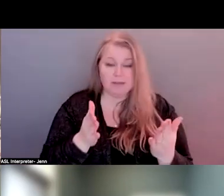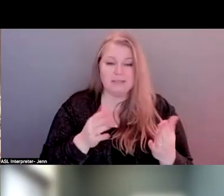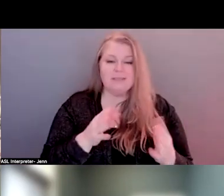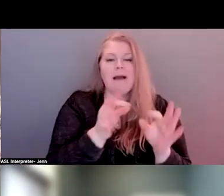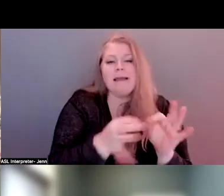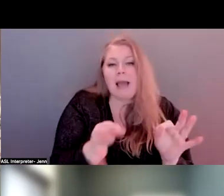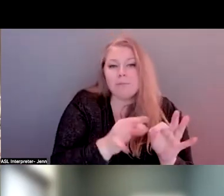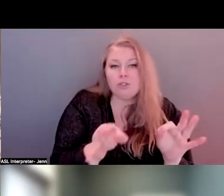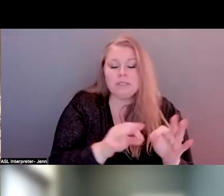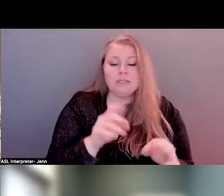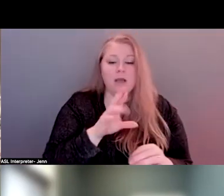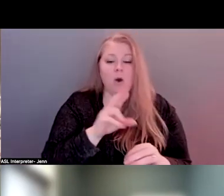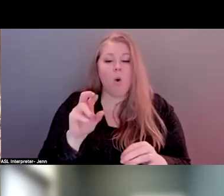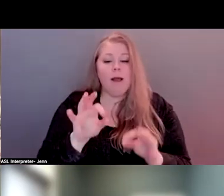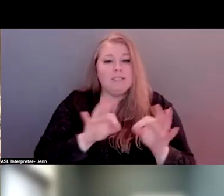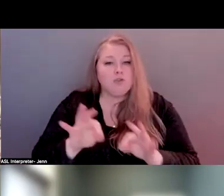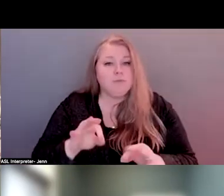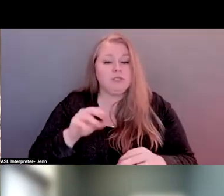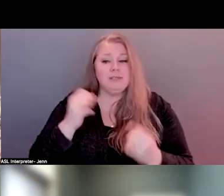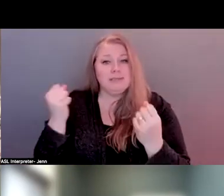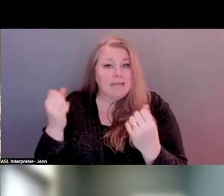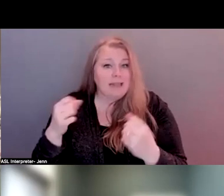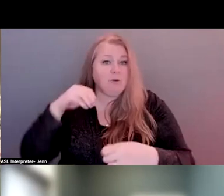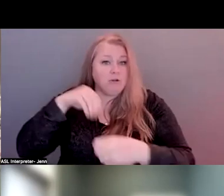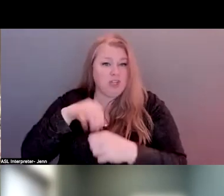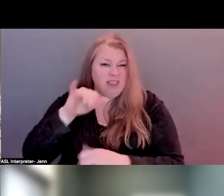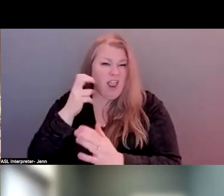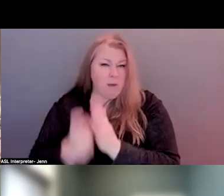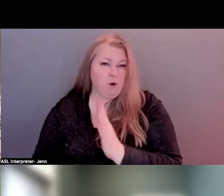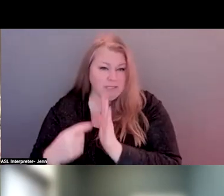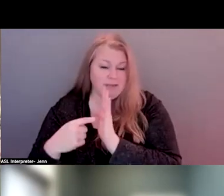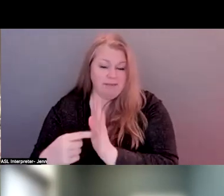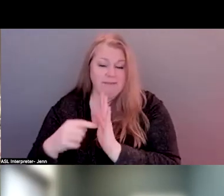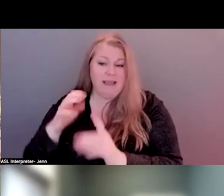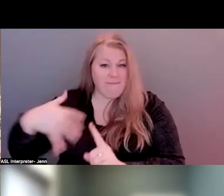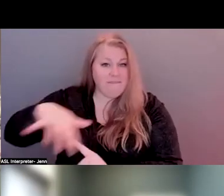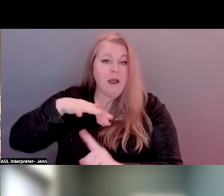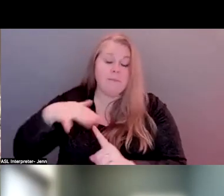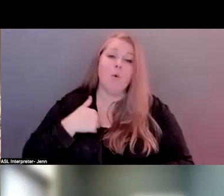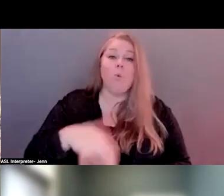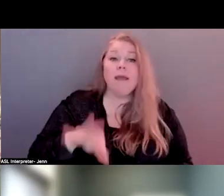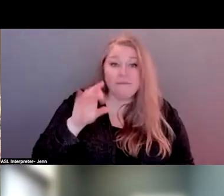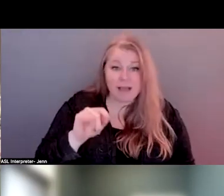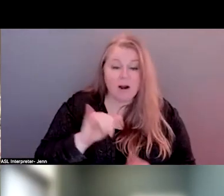auto-description, sign language and immersive environment And we have found out that people don't know